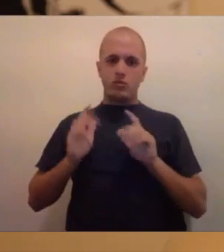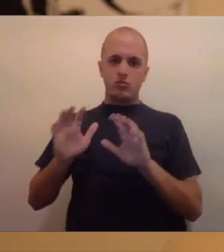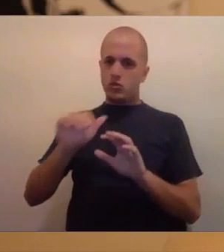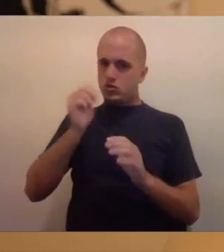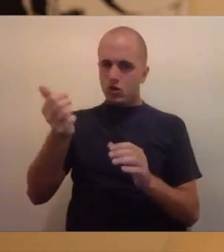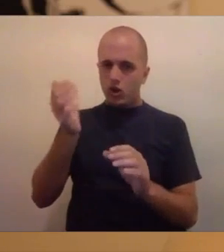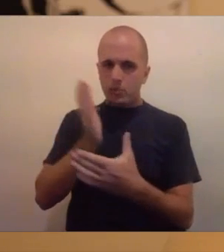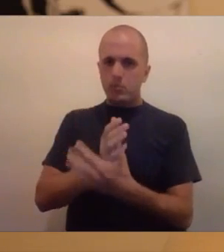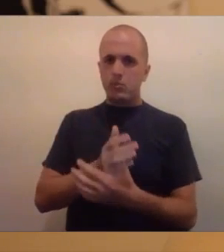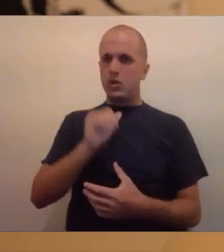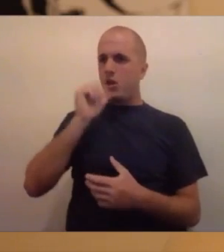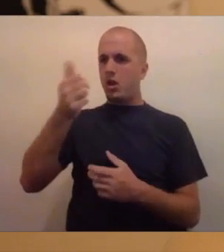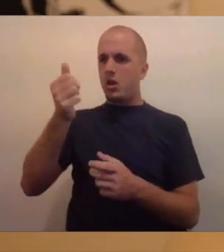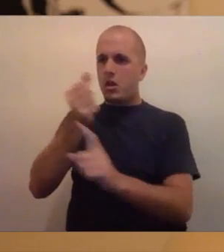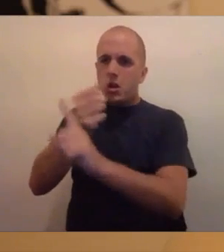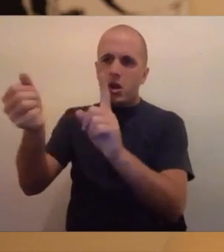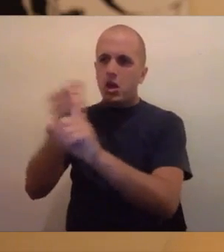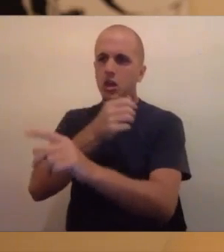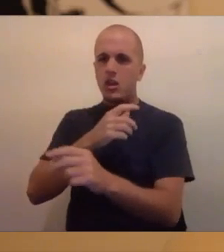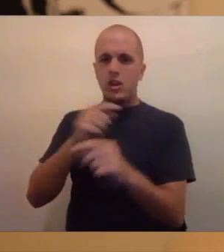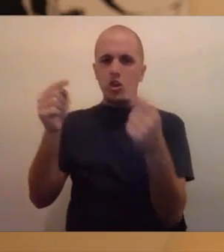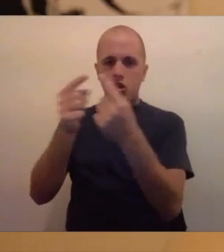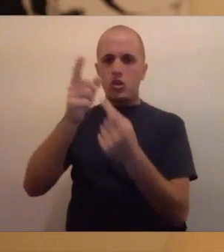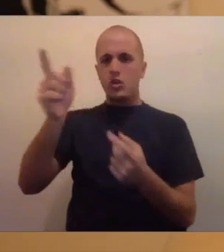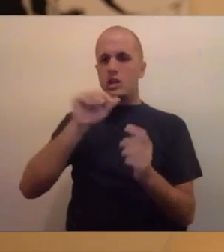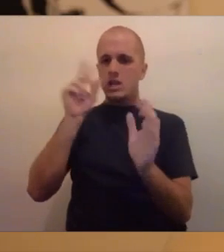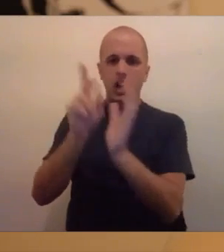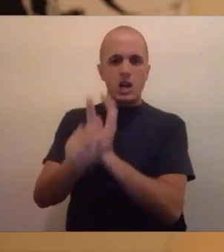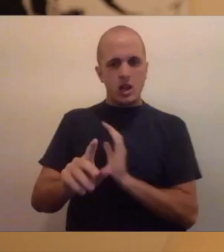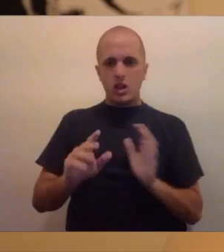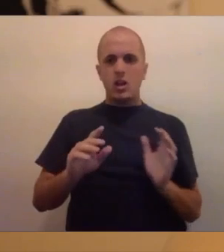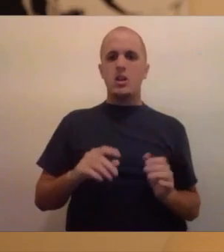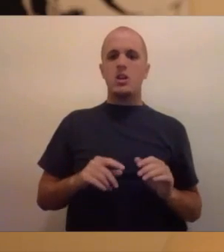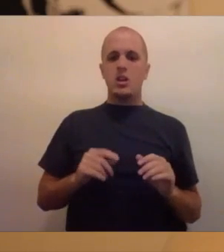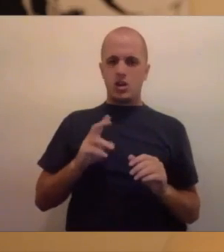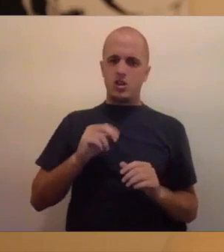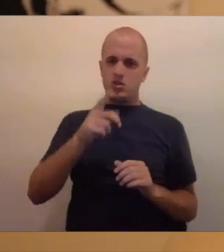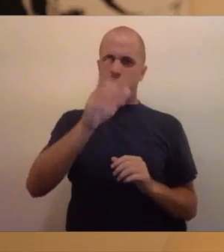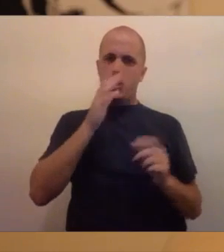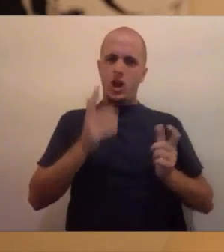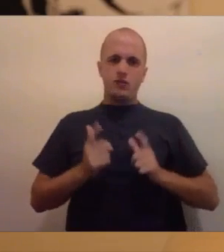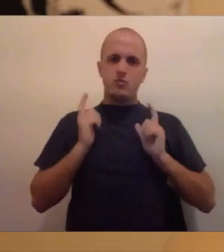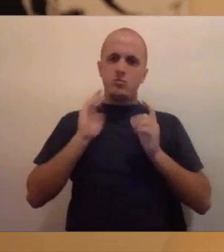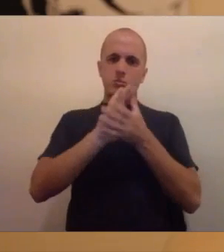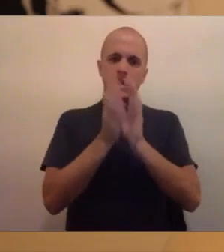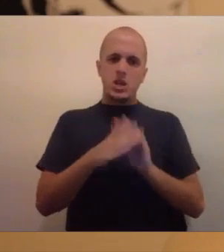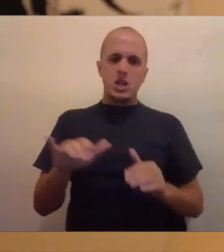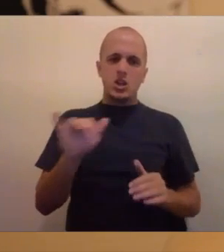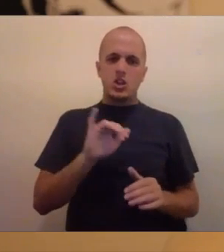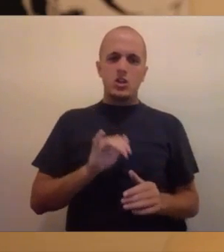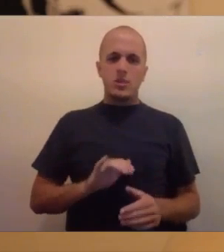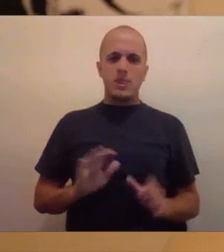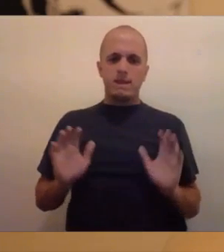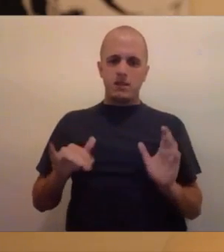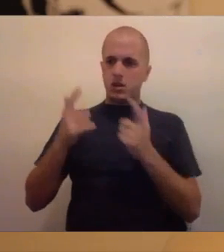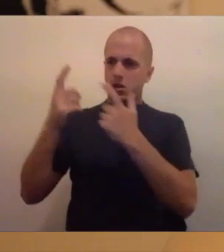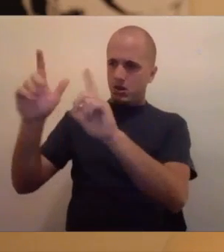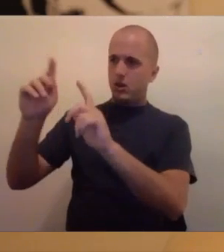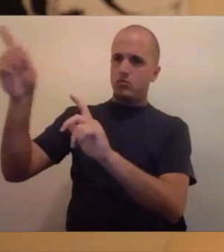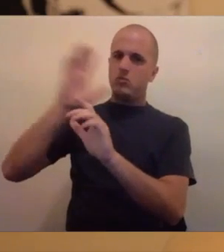If you let others live, don't disturb them, don't harm, don't kill them, then you live peacefully, too